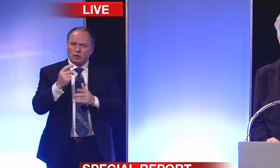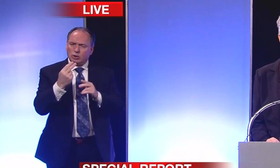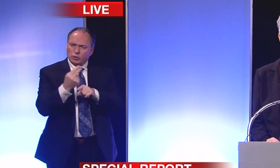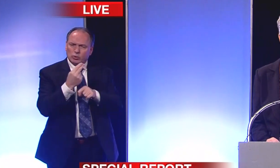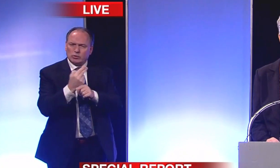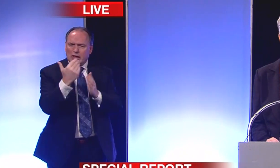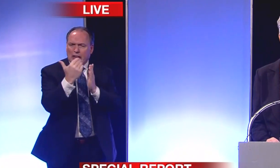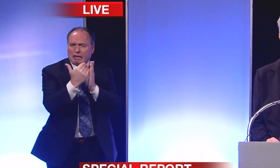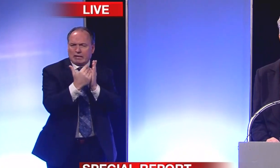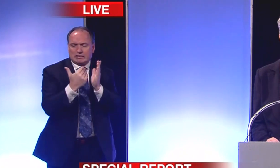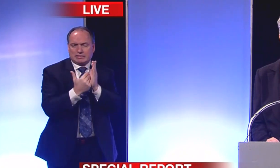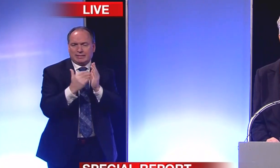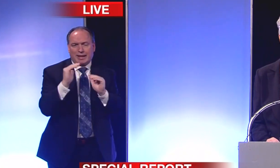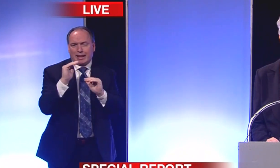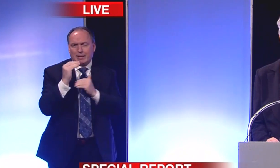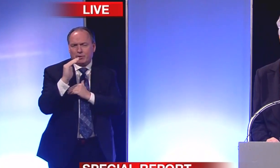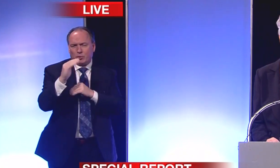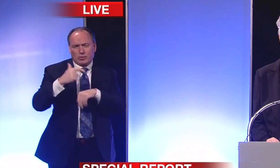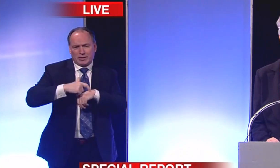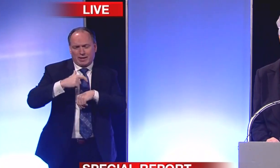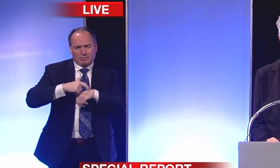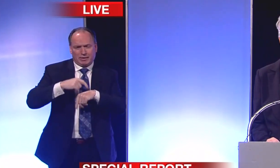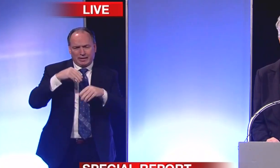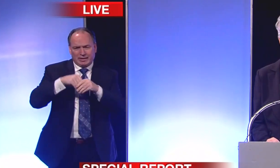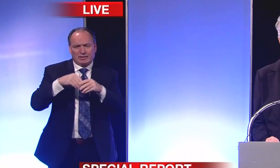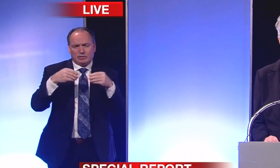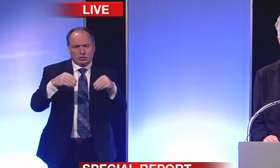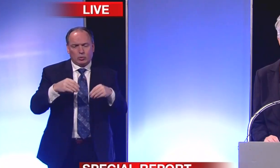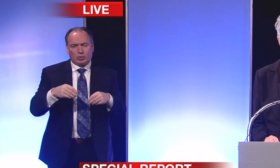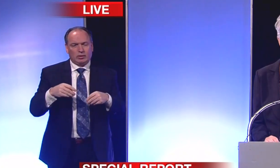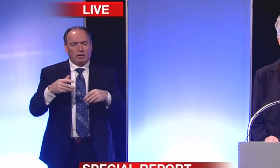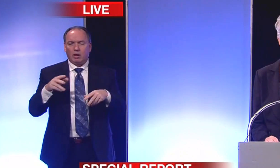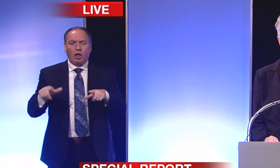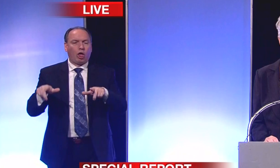BUSINESSES SUCH AS GROCERY STORE OR YOUR PHARMACY, PLEASE